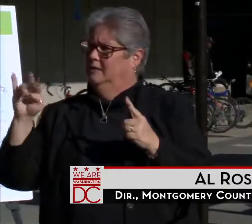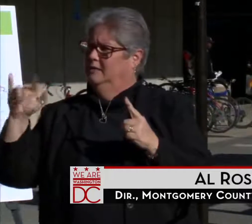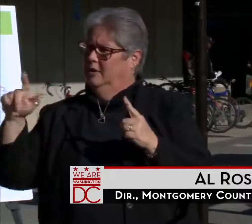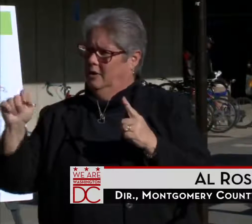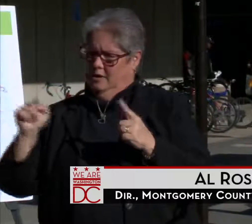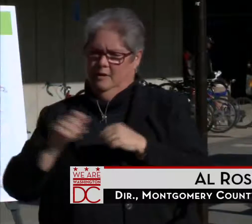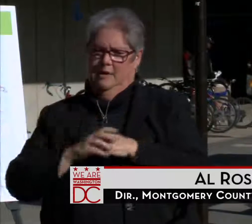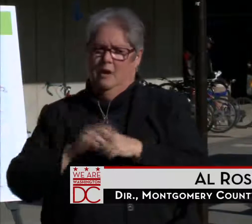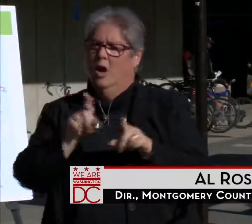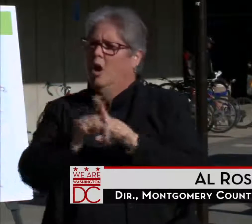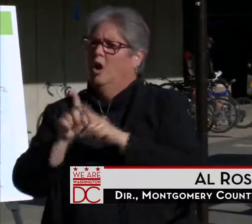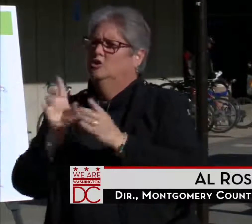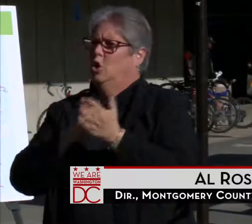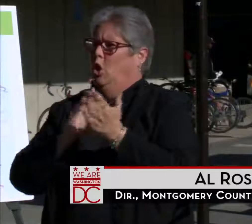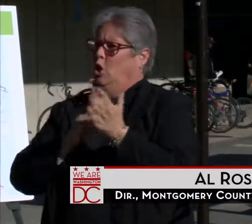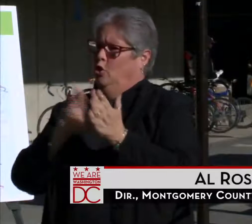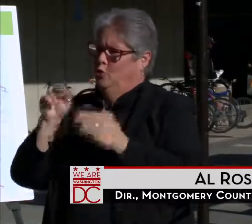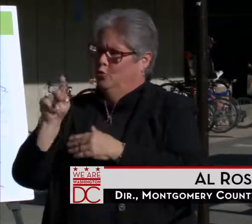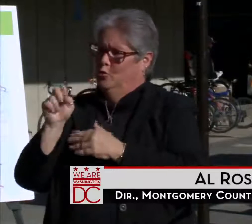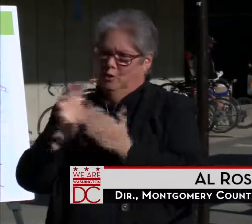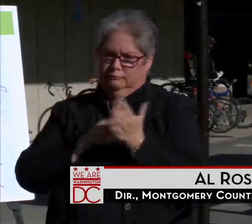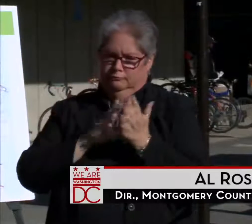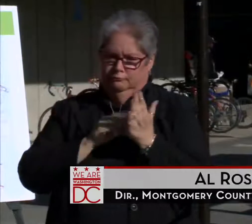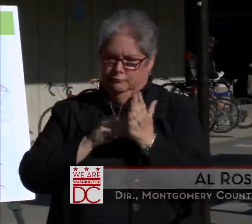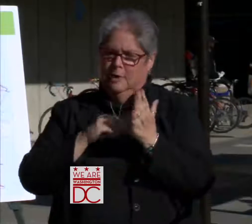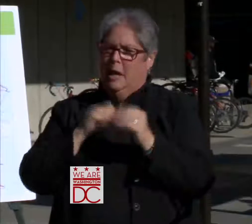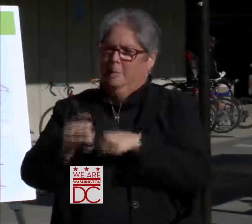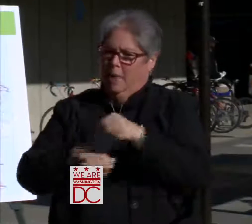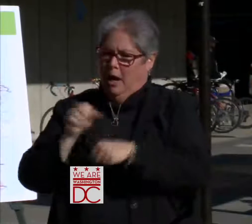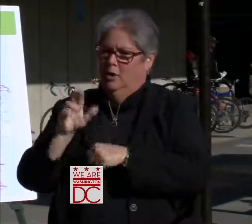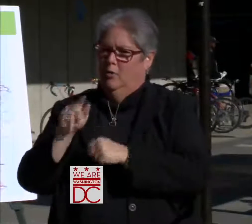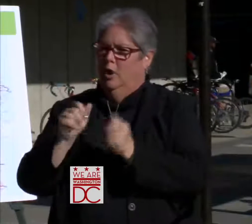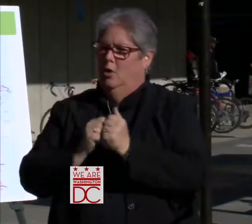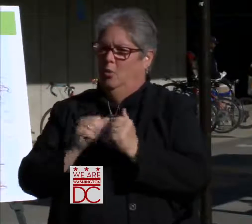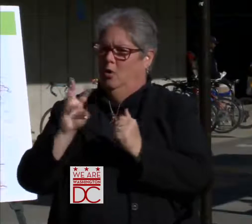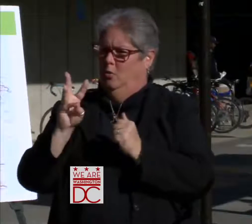AND ALSO LEARN THE ROUTES. FREE GUIDED BIKE RIGHT WITH WABA.